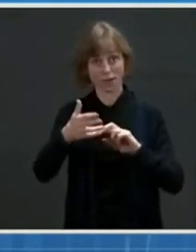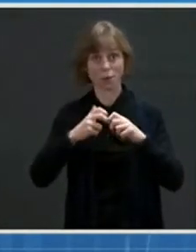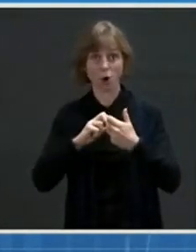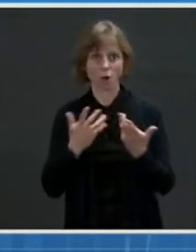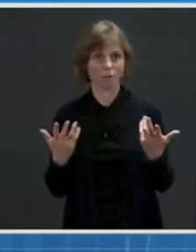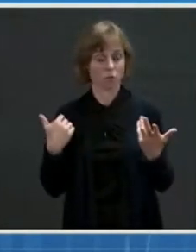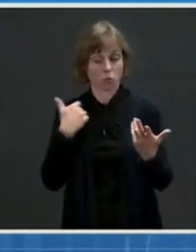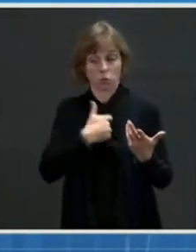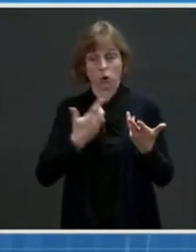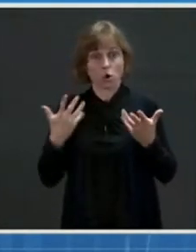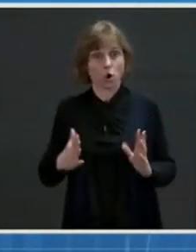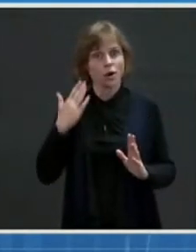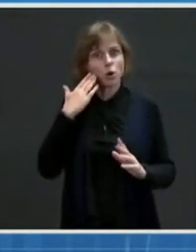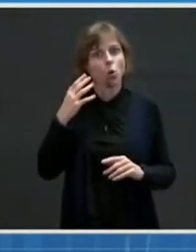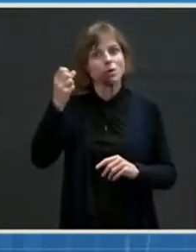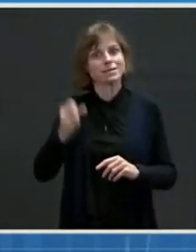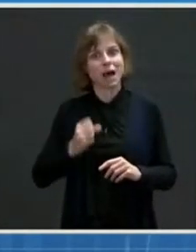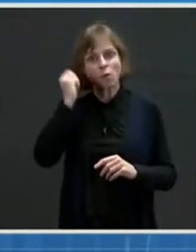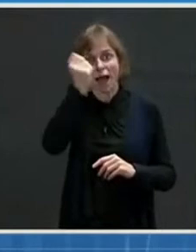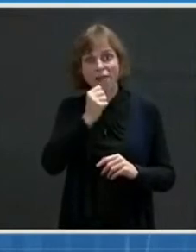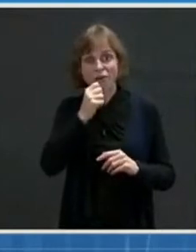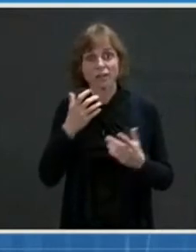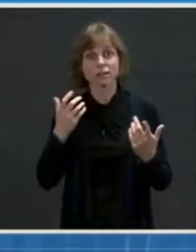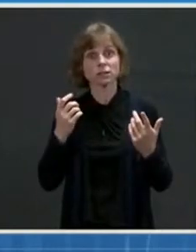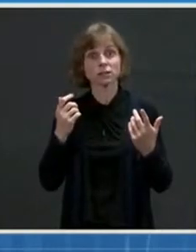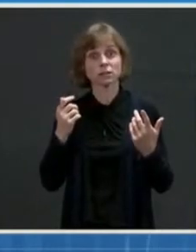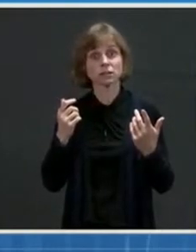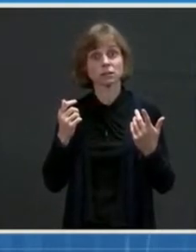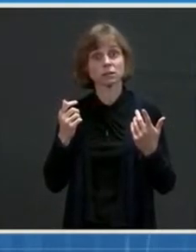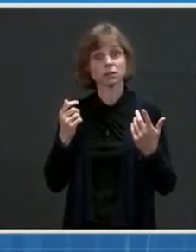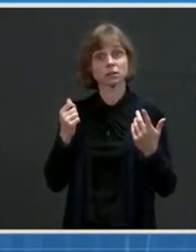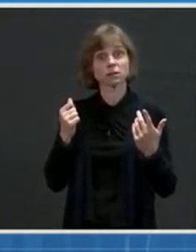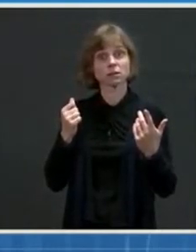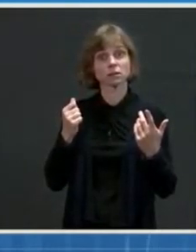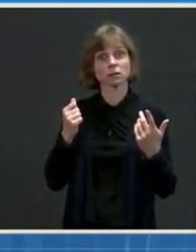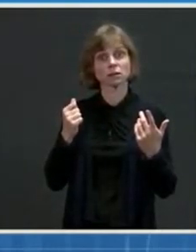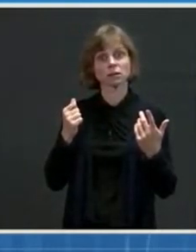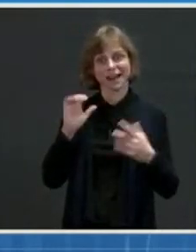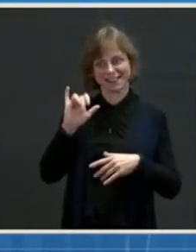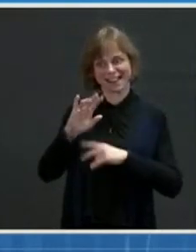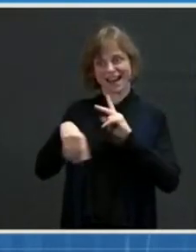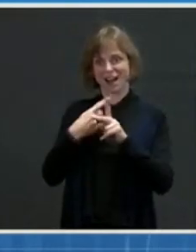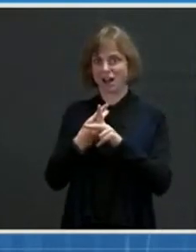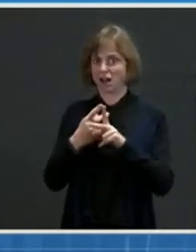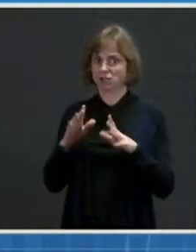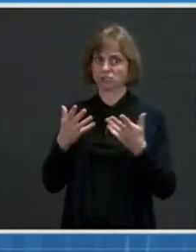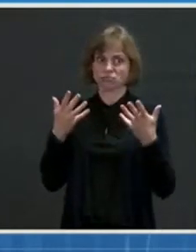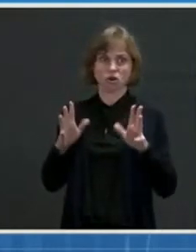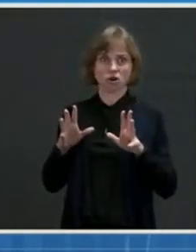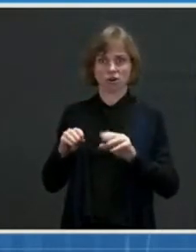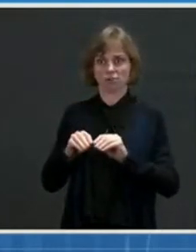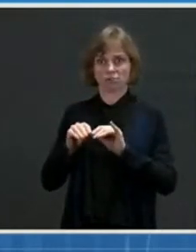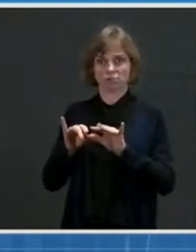OBVIOUSLY WILL BE AN ISSUE BECAUSE WE ALREADY KNOW